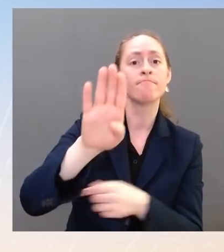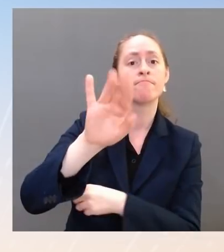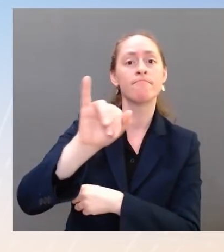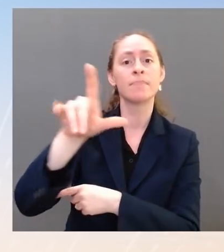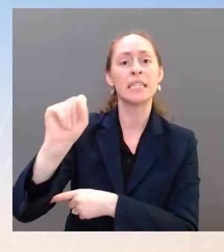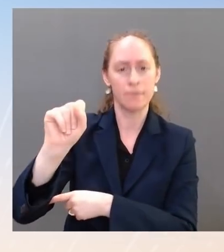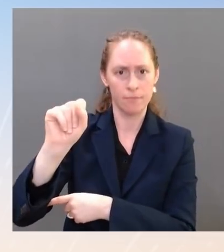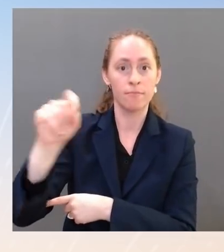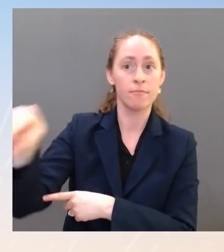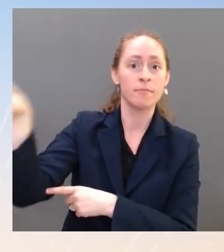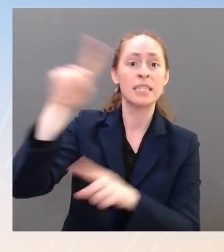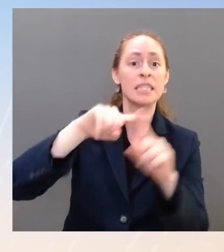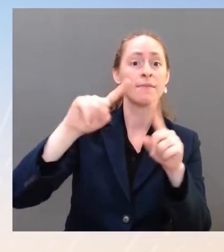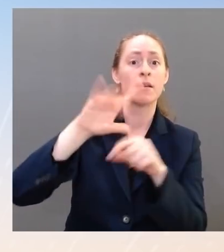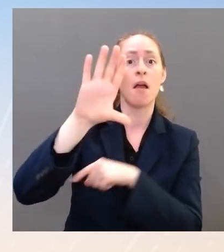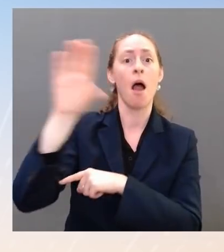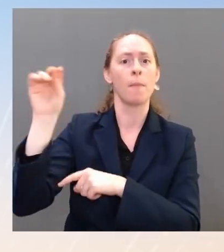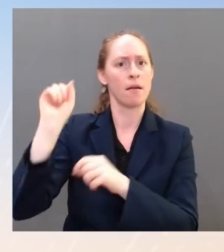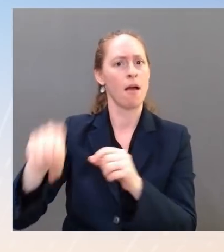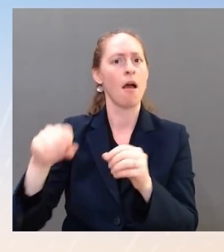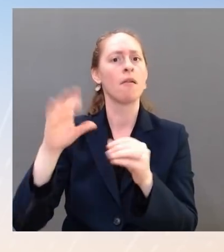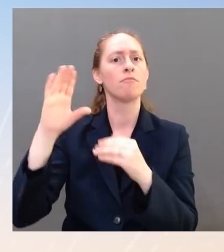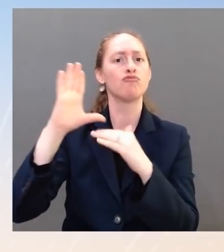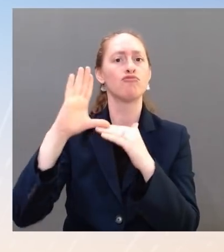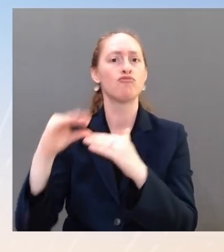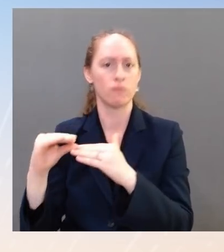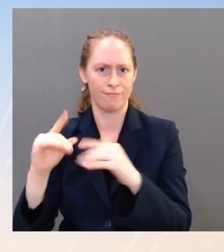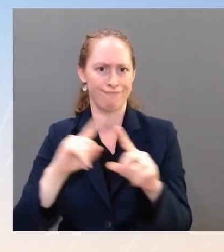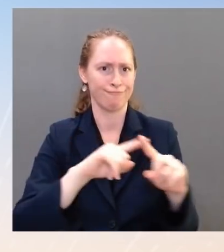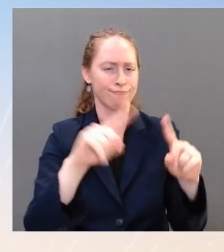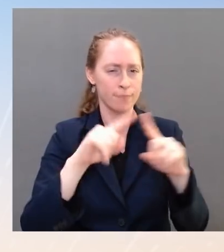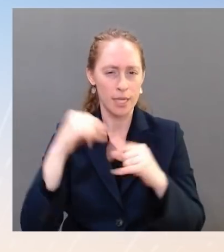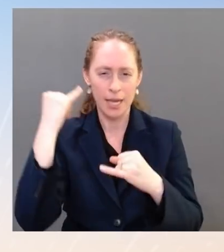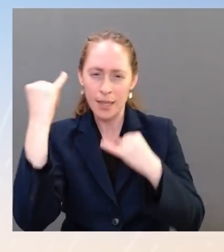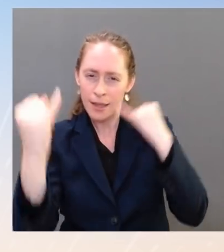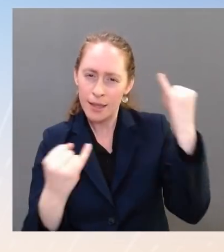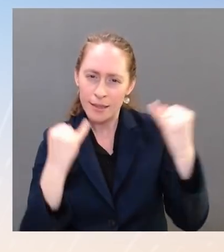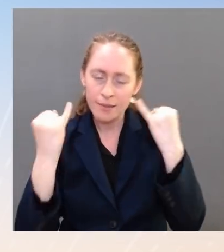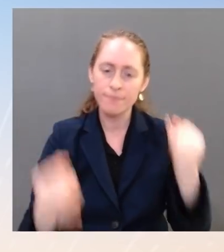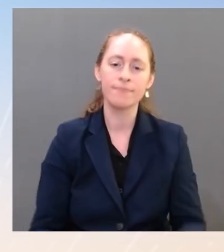Second, this law is going to lower price pressures in our economy across time